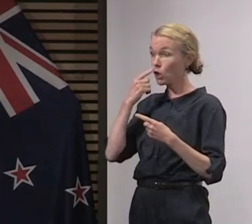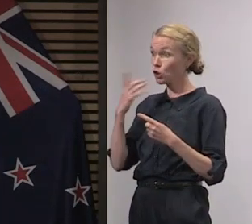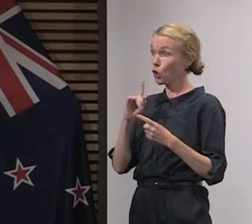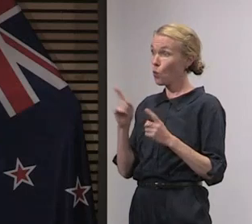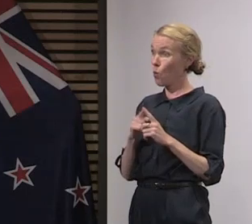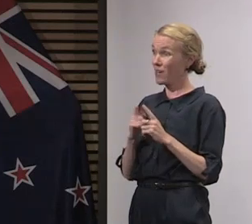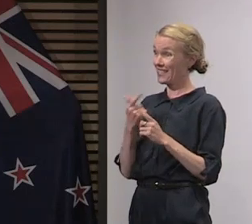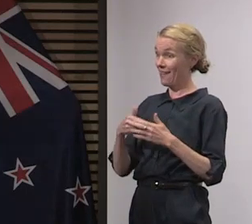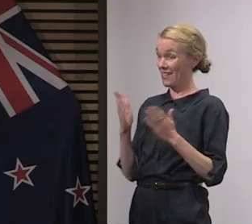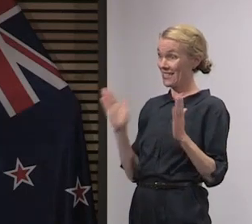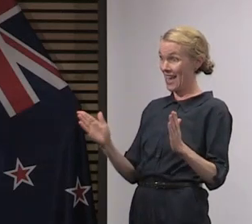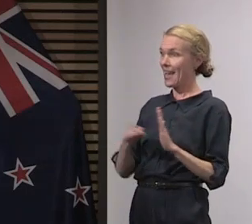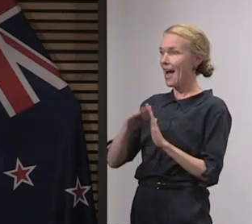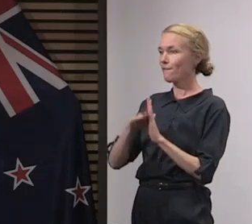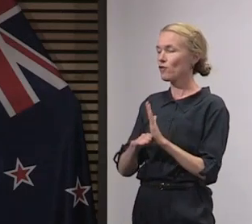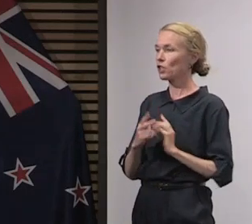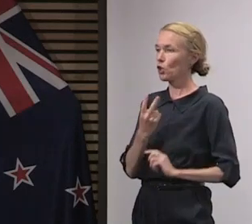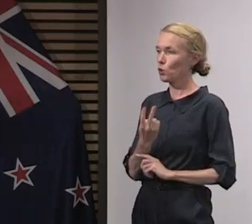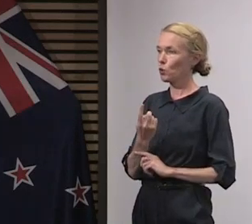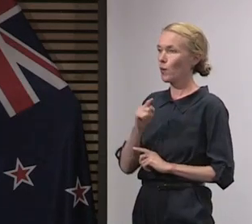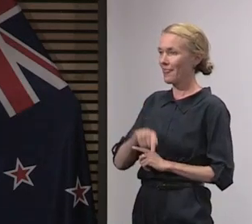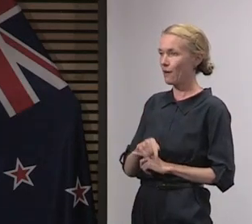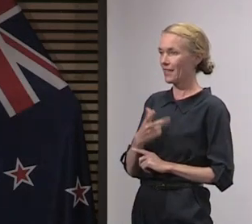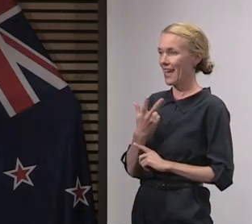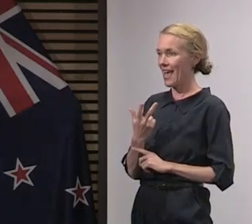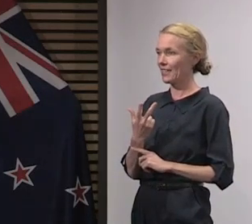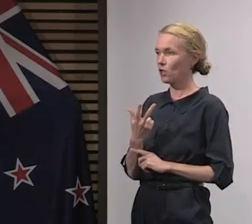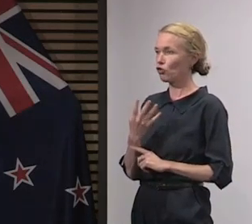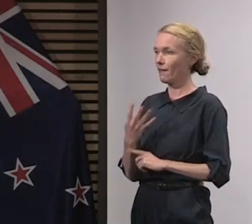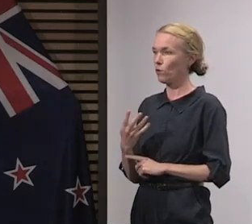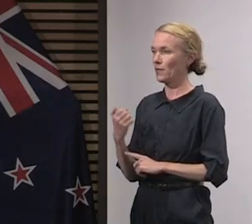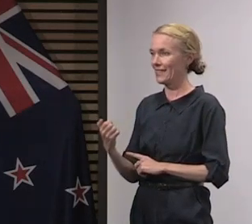weekend and from our lab